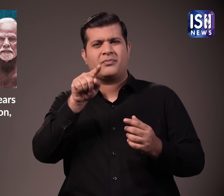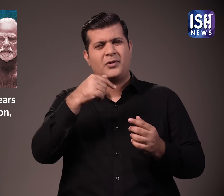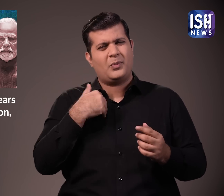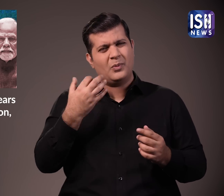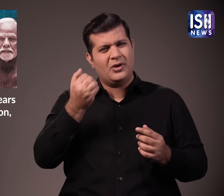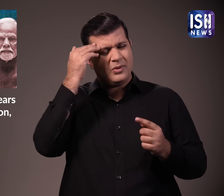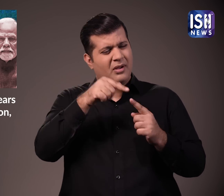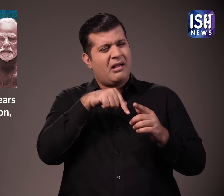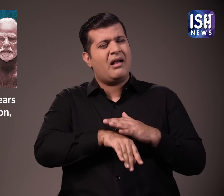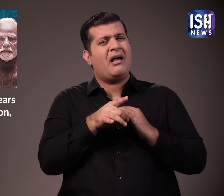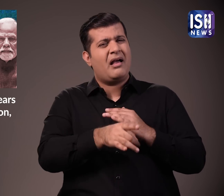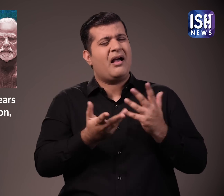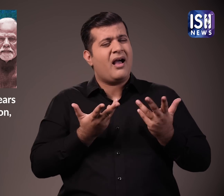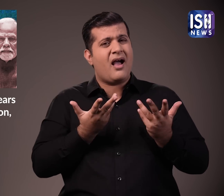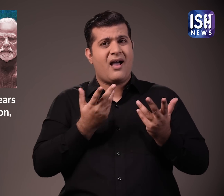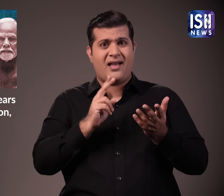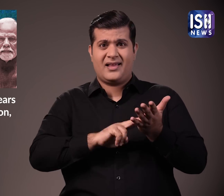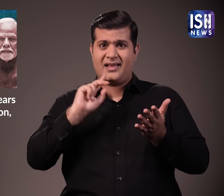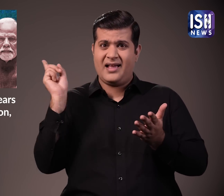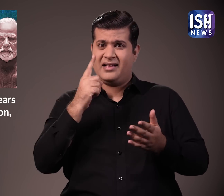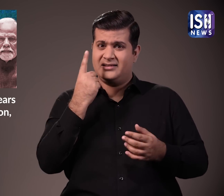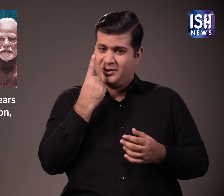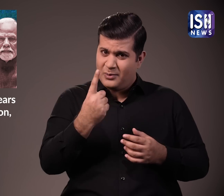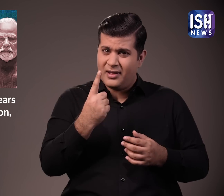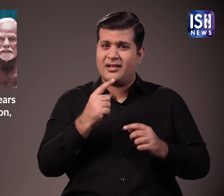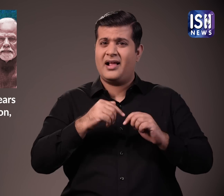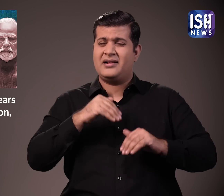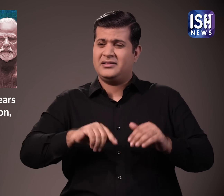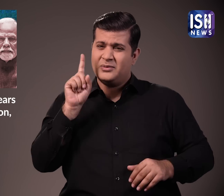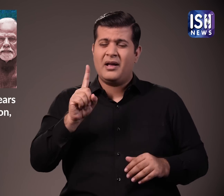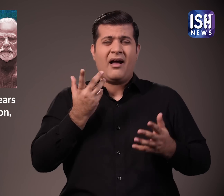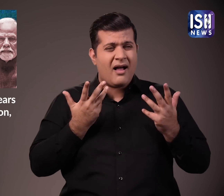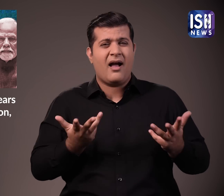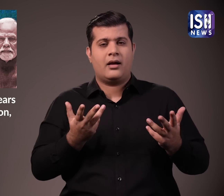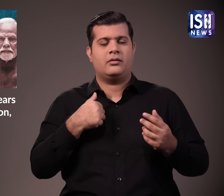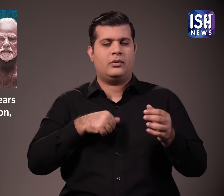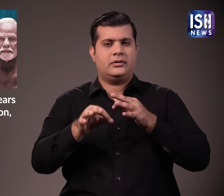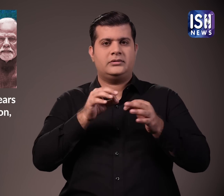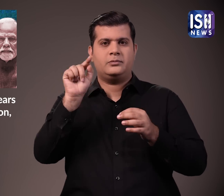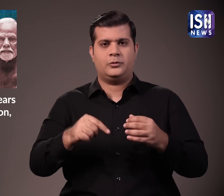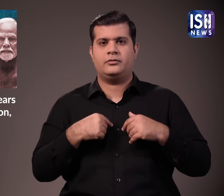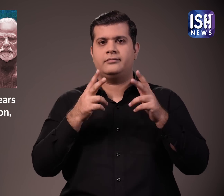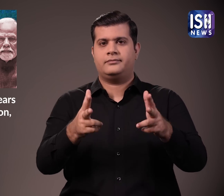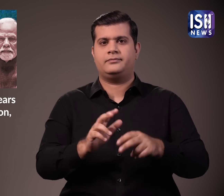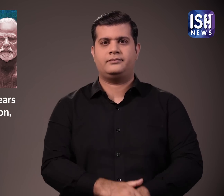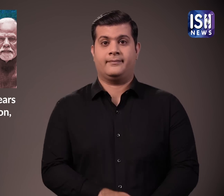Do you want to know about One Nation, One Election in detail? I'll tell you.